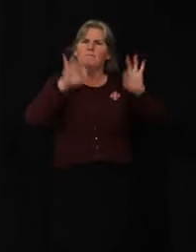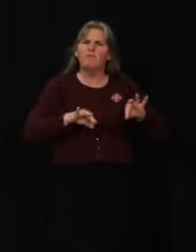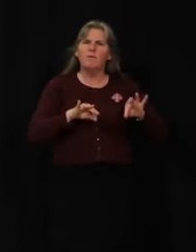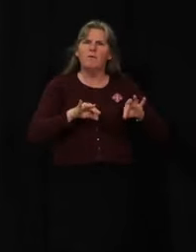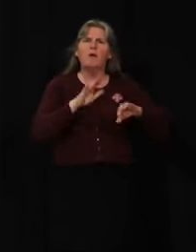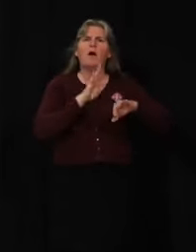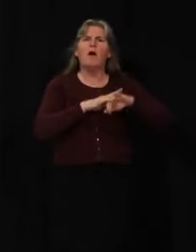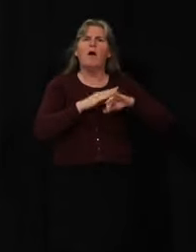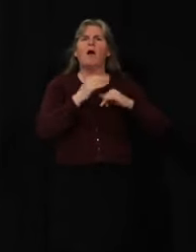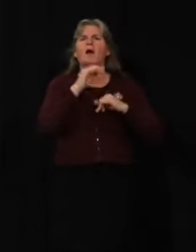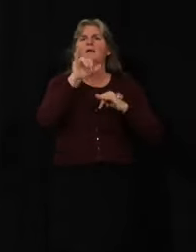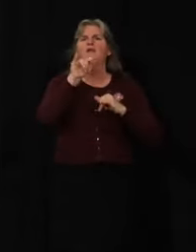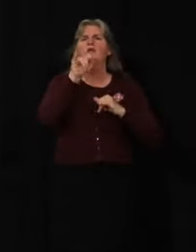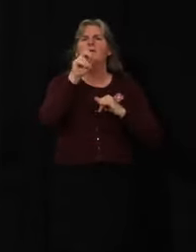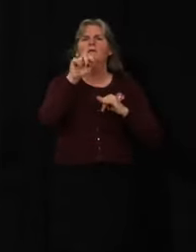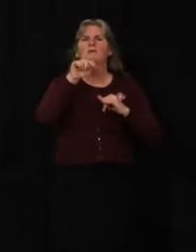we speak on Yukon.ca that can